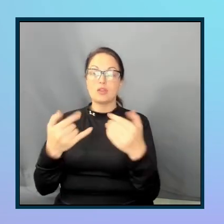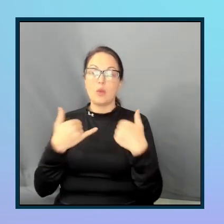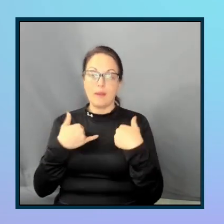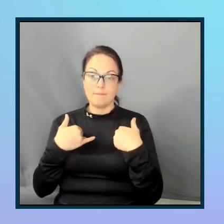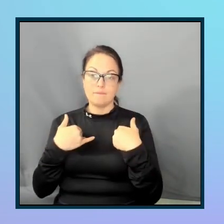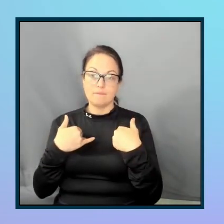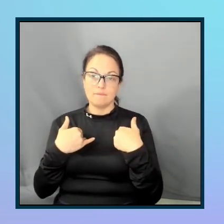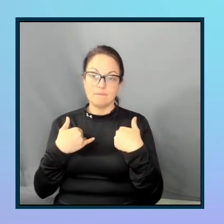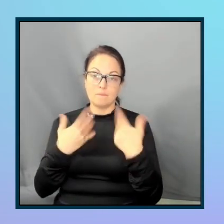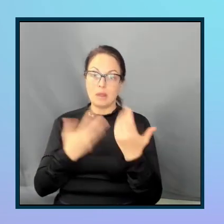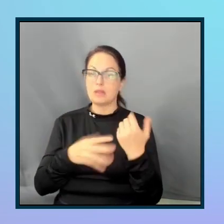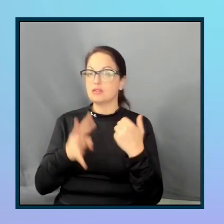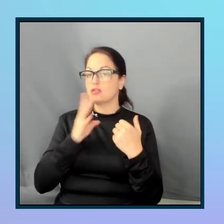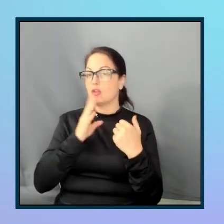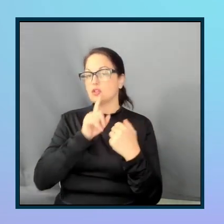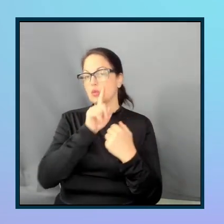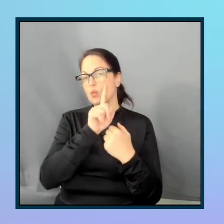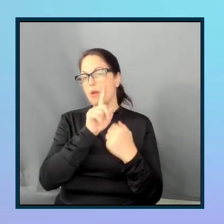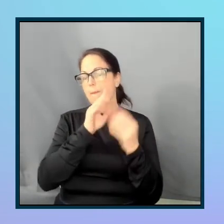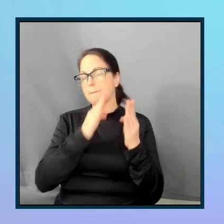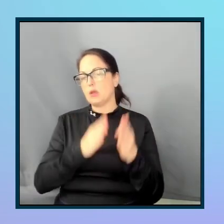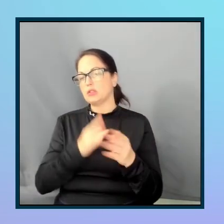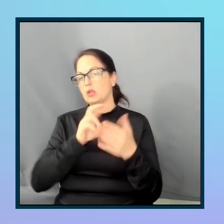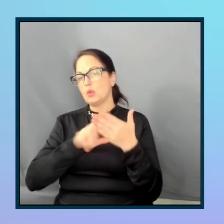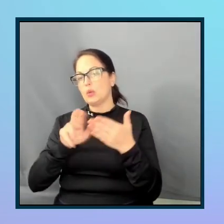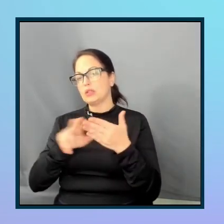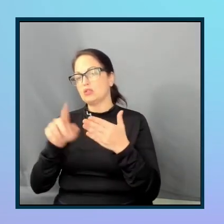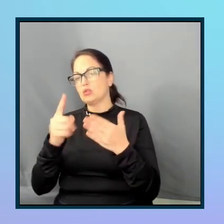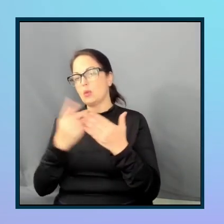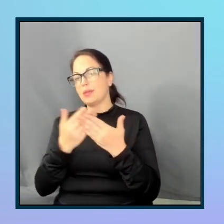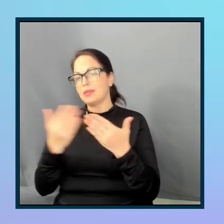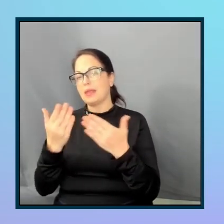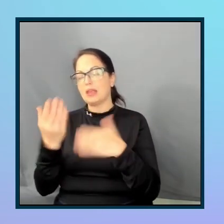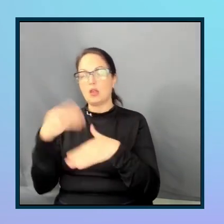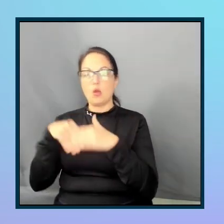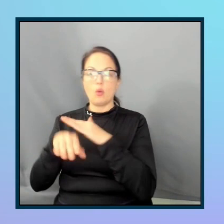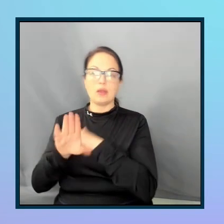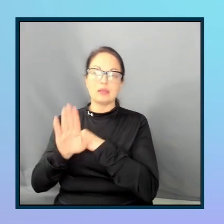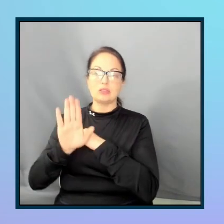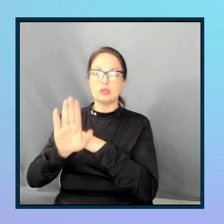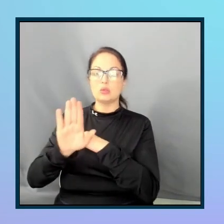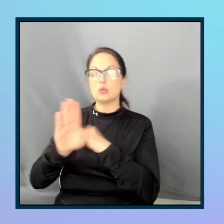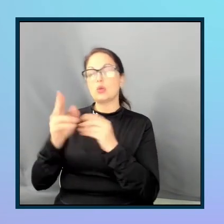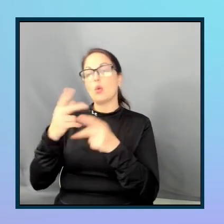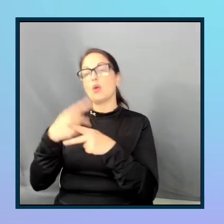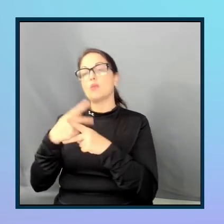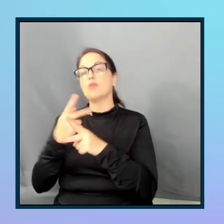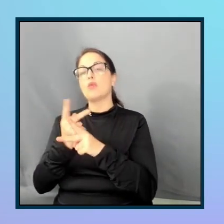talk to one person, research one thing, go in to your product and test it out,